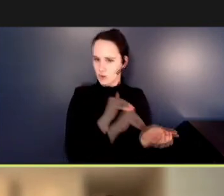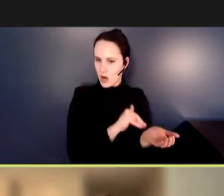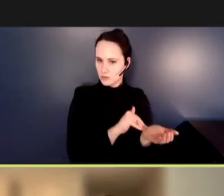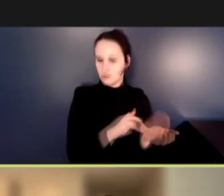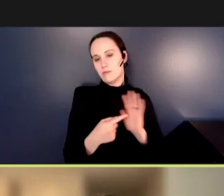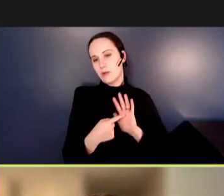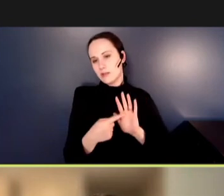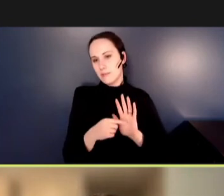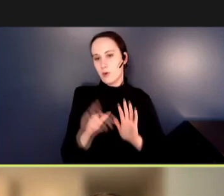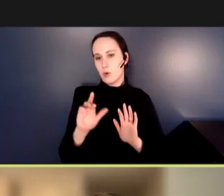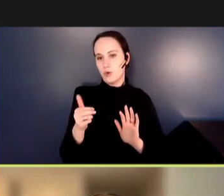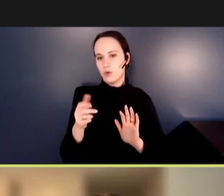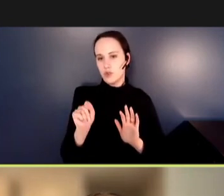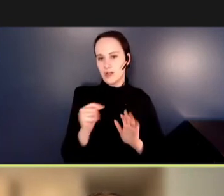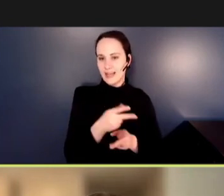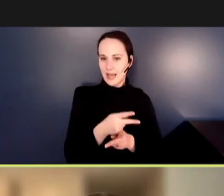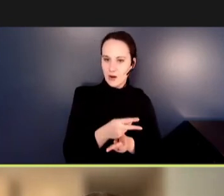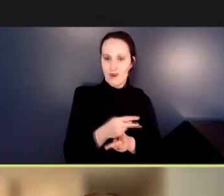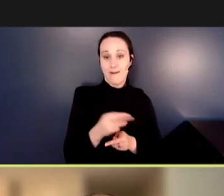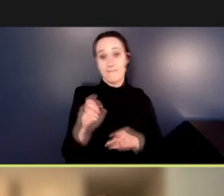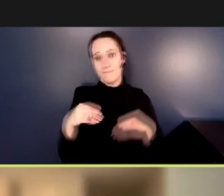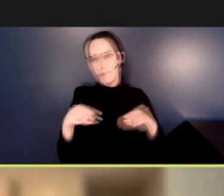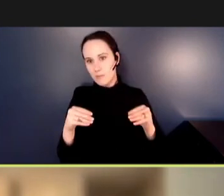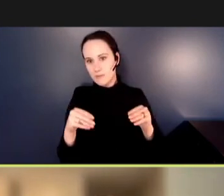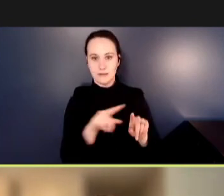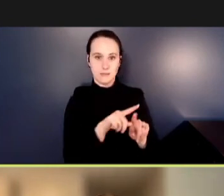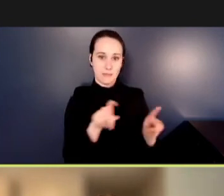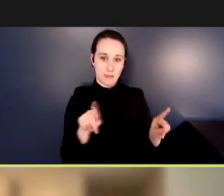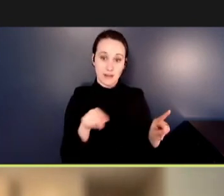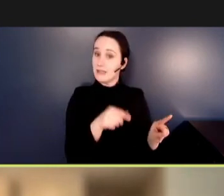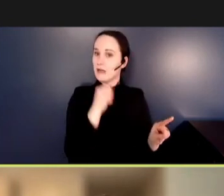things like that. And so there are some key distinctions between a Vaccine for